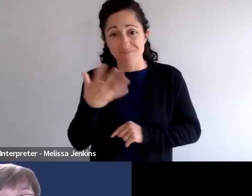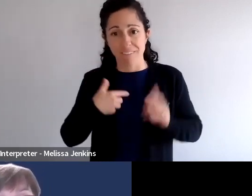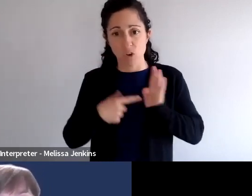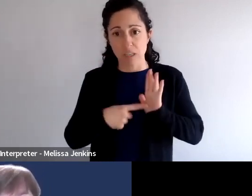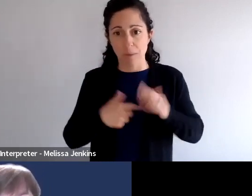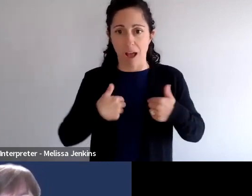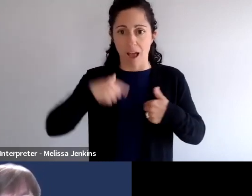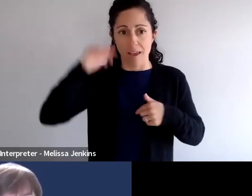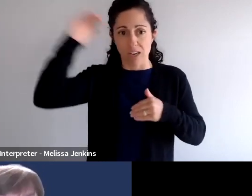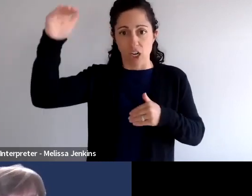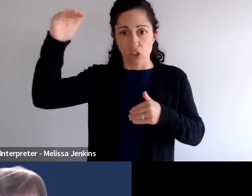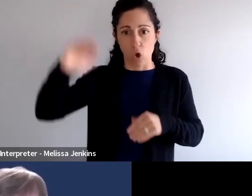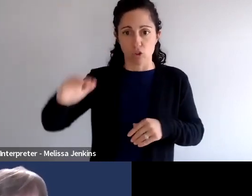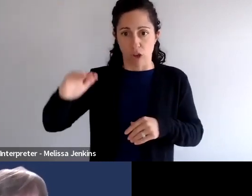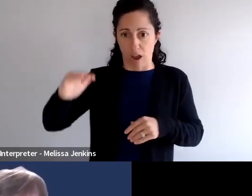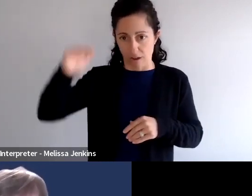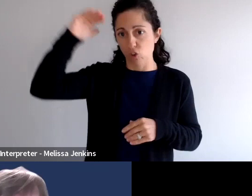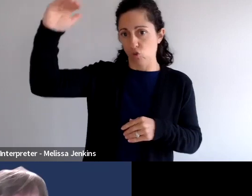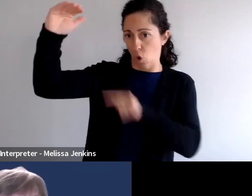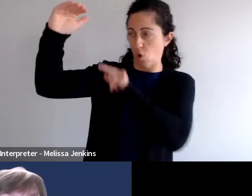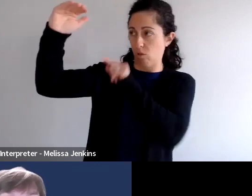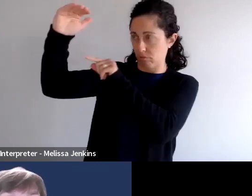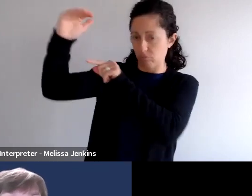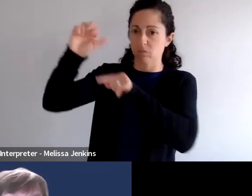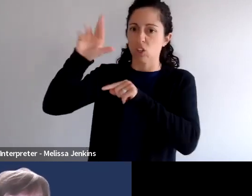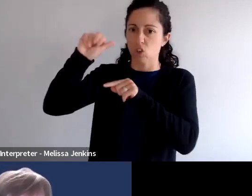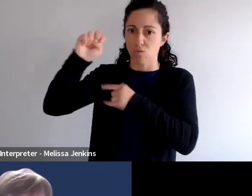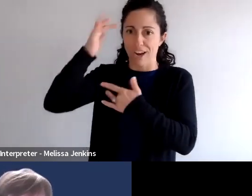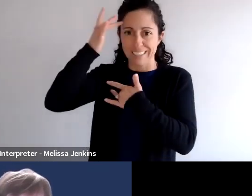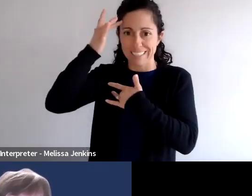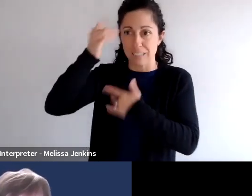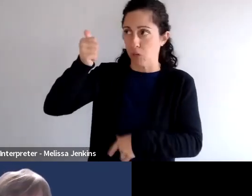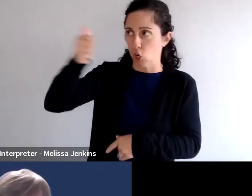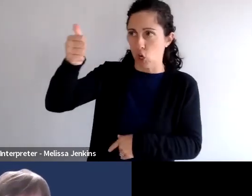um but she's not capable of doing the consent and the questions so I consented